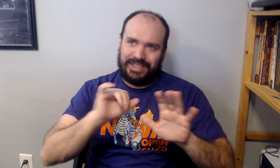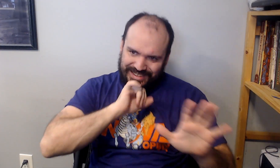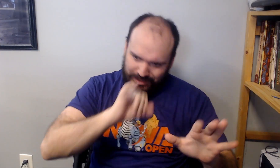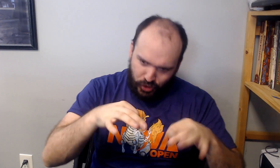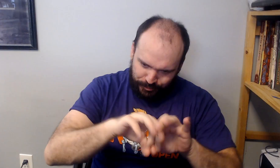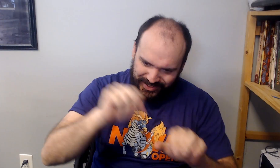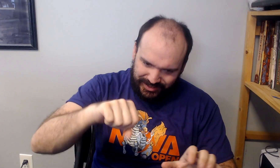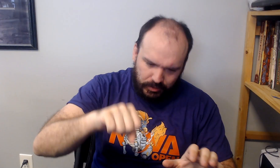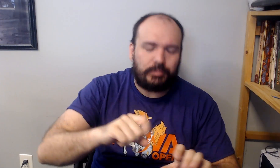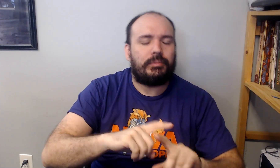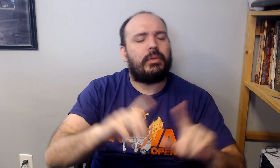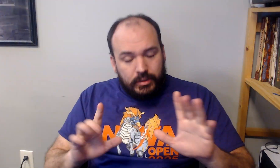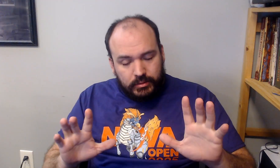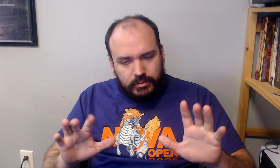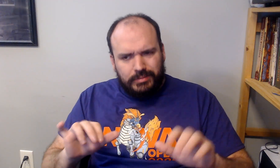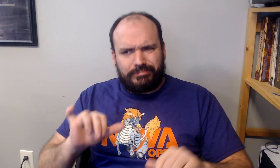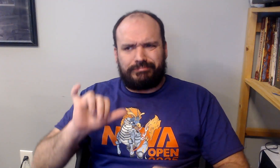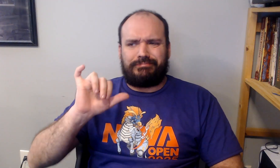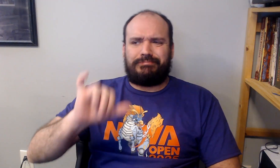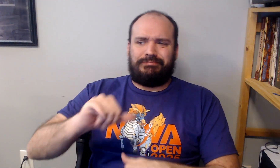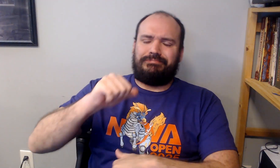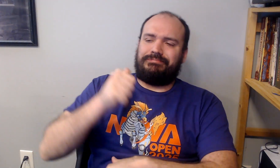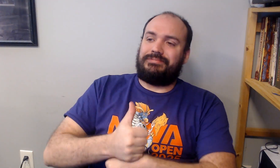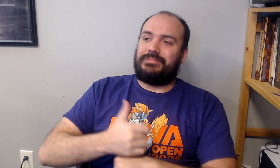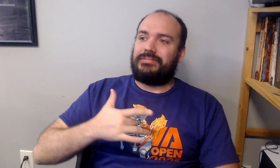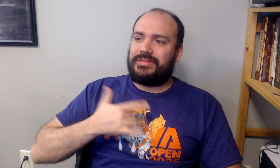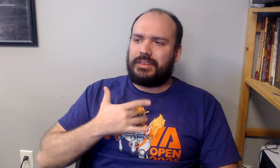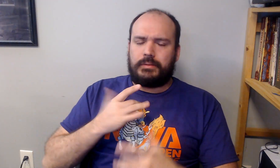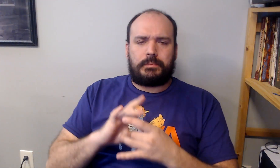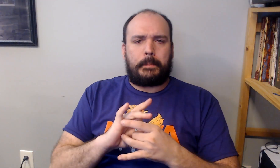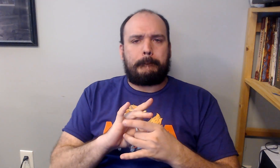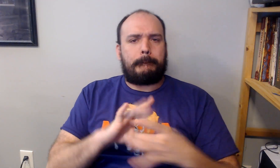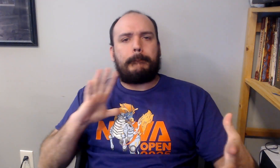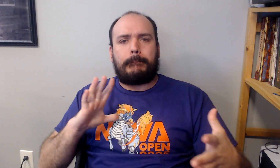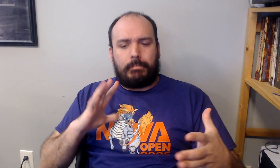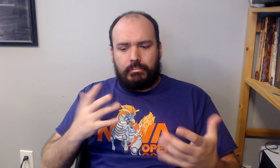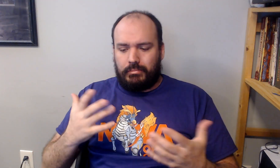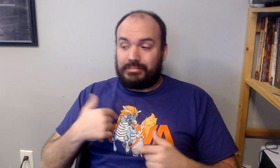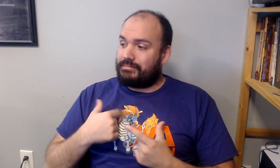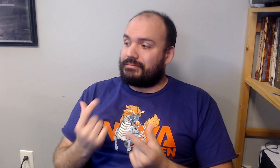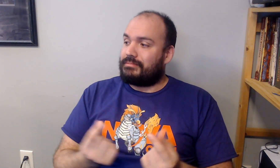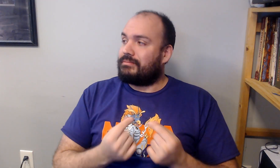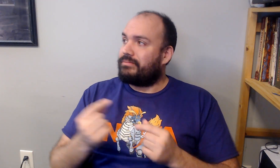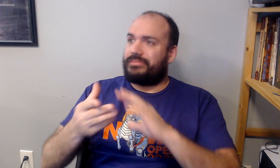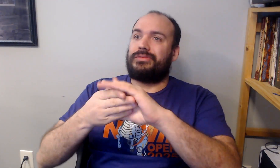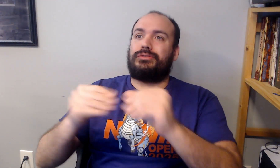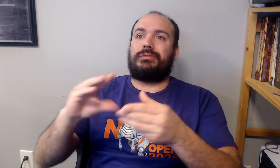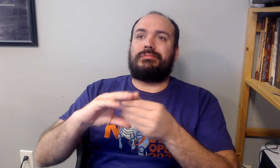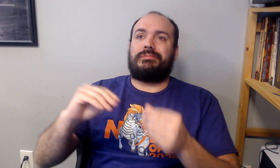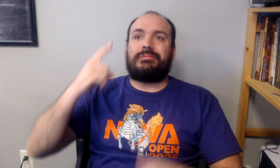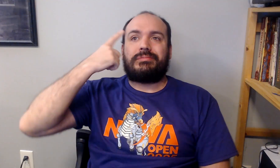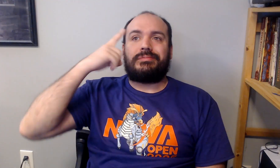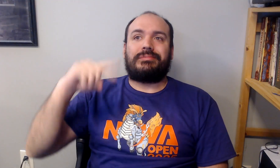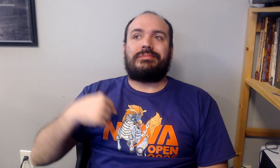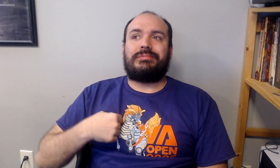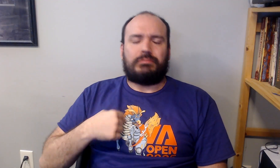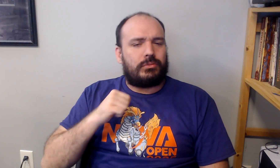Yes, it is important, BUT It establishes a feeling of disconnect. I do things, and this story is just for me.